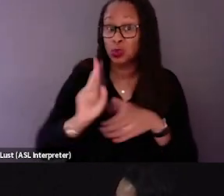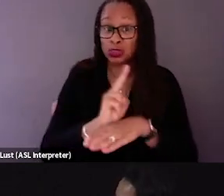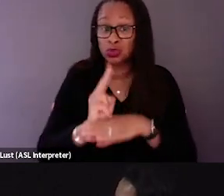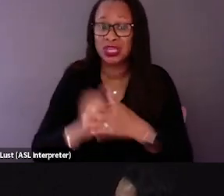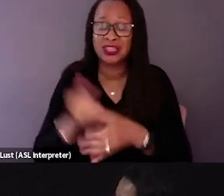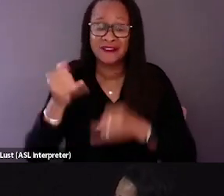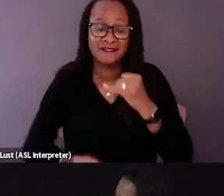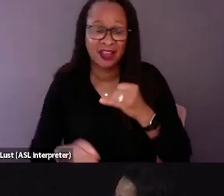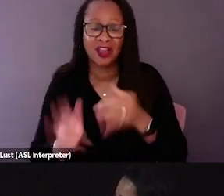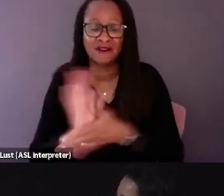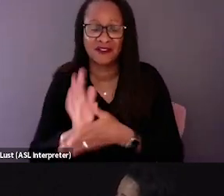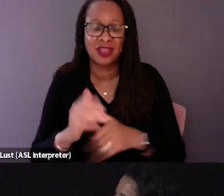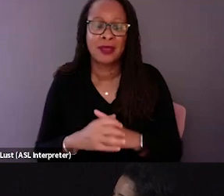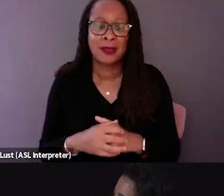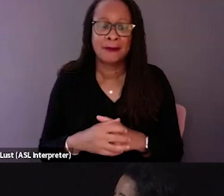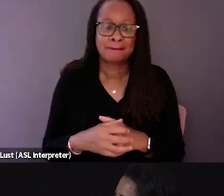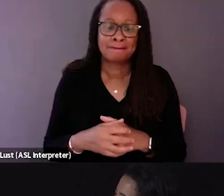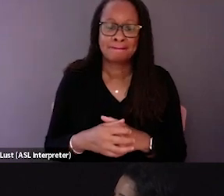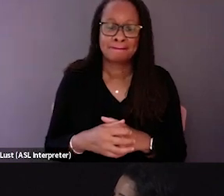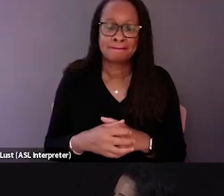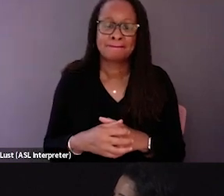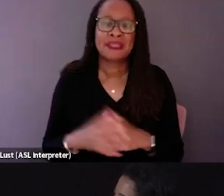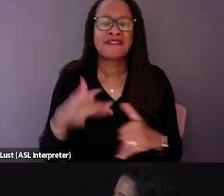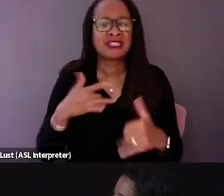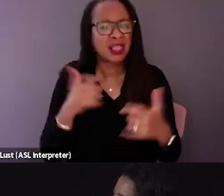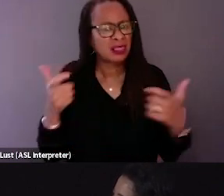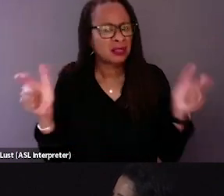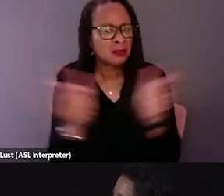feels like It was much, yeah, a much smaller ratio.